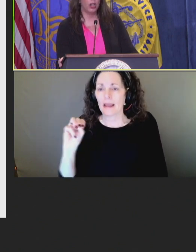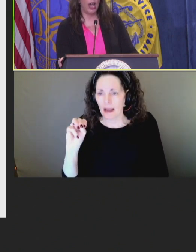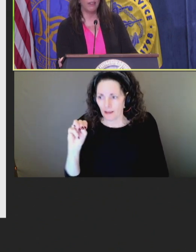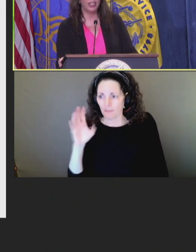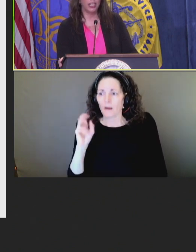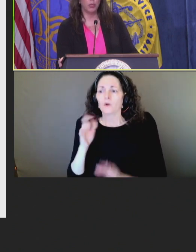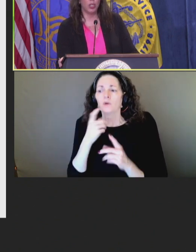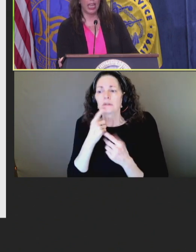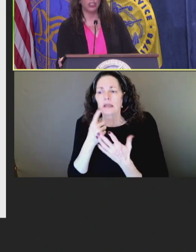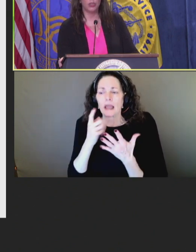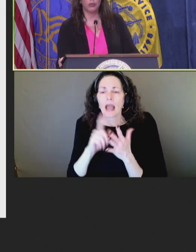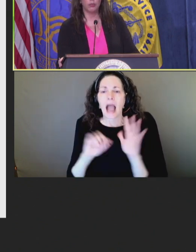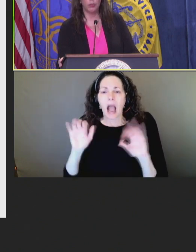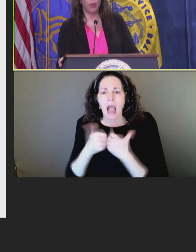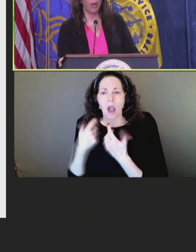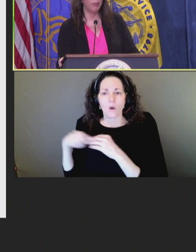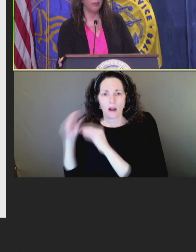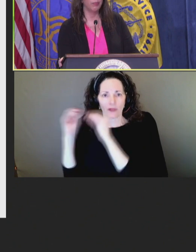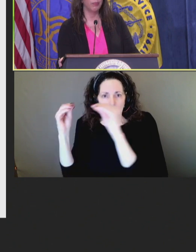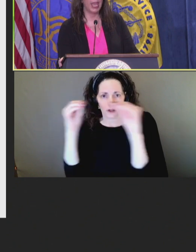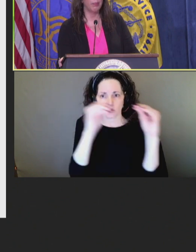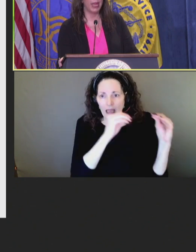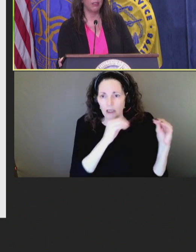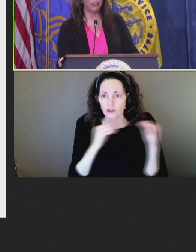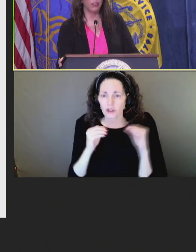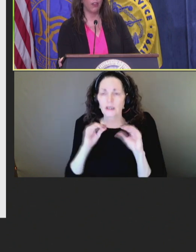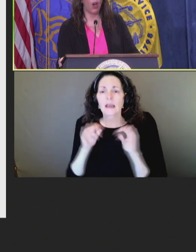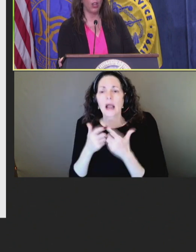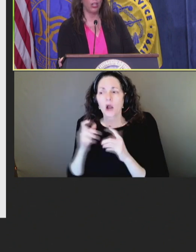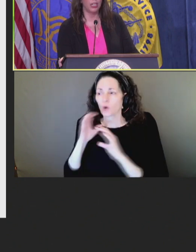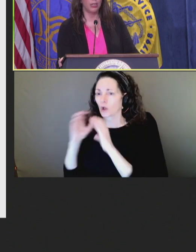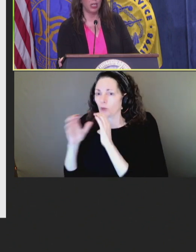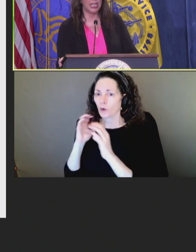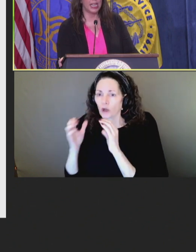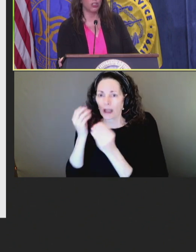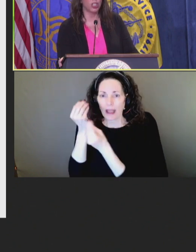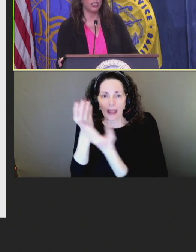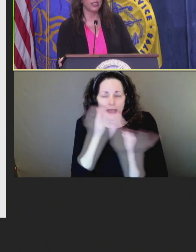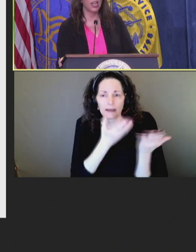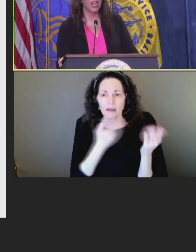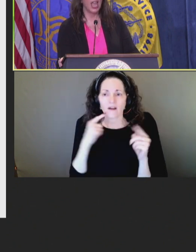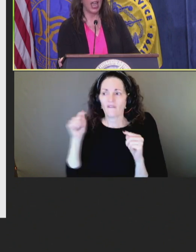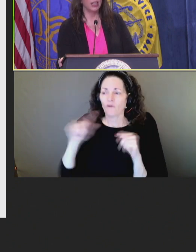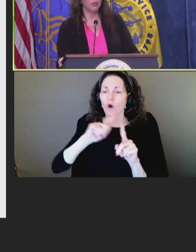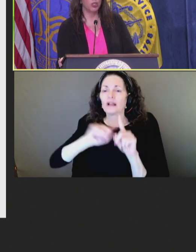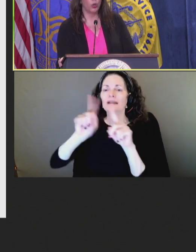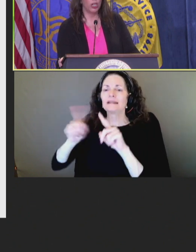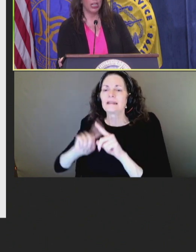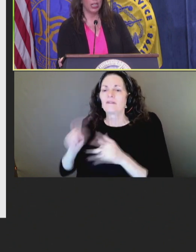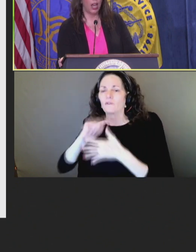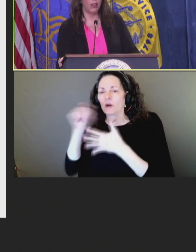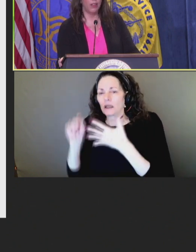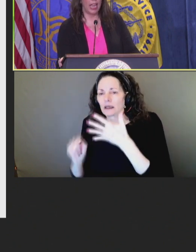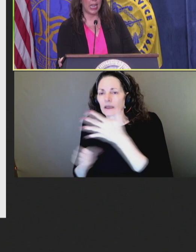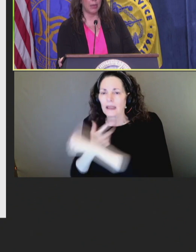having a communication campaign for the fall on immunizations. And the majority of AIM